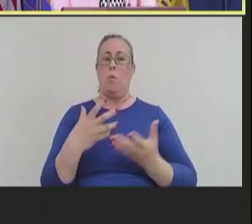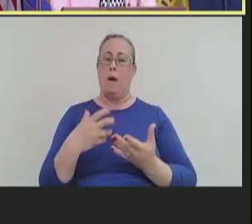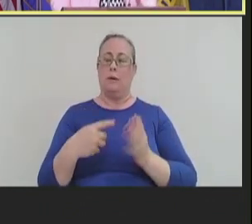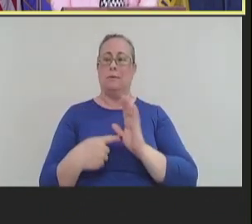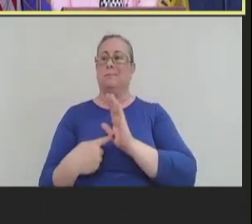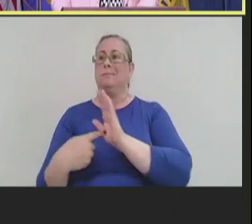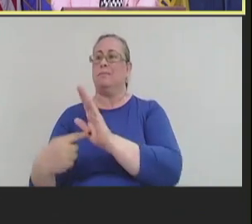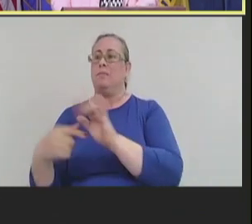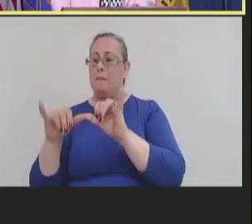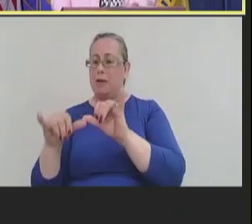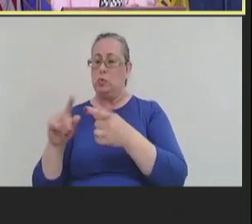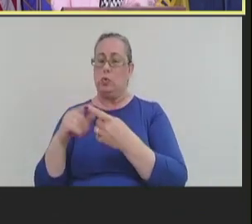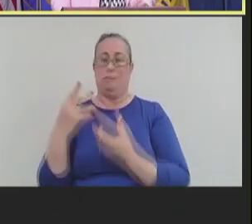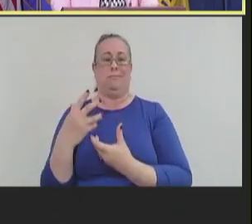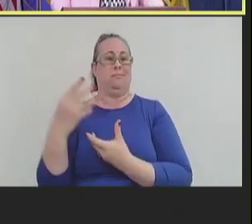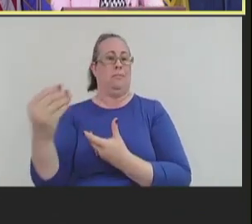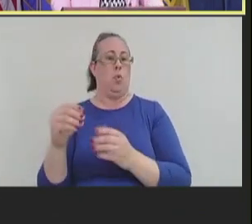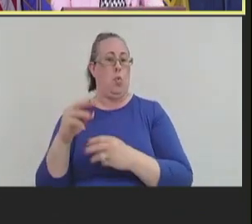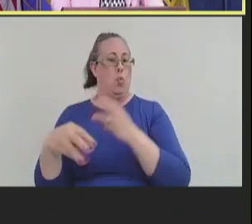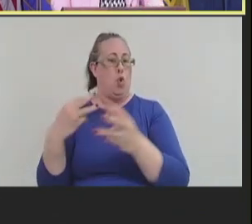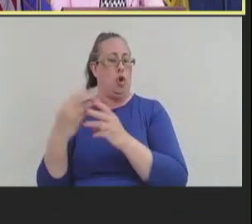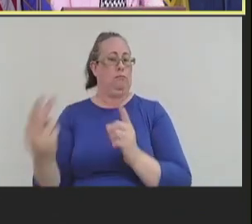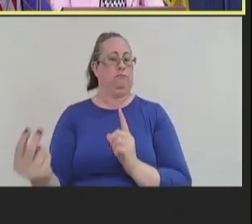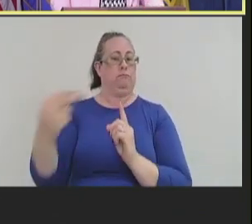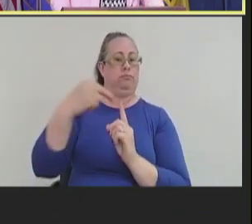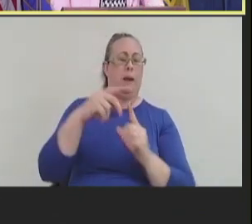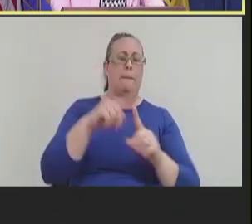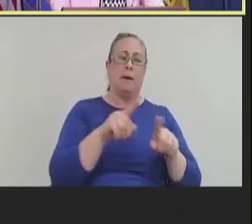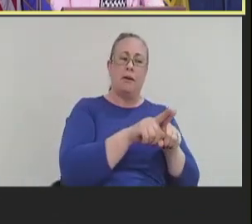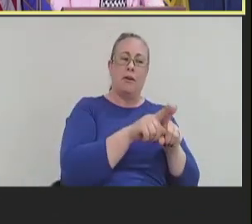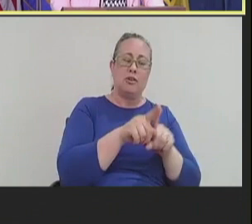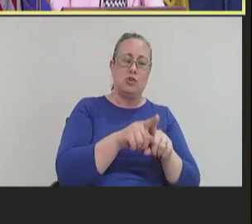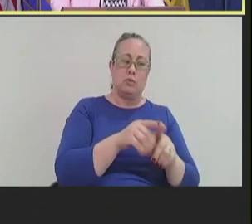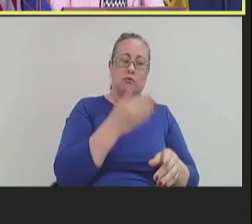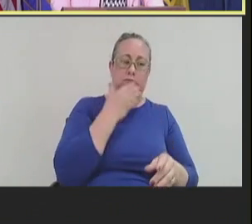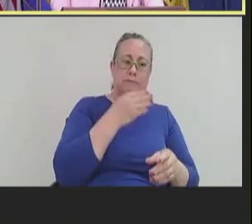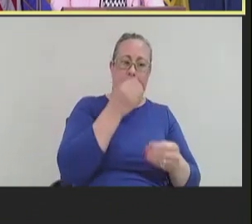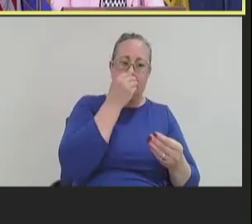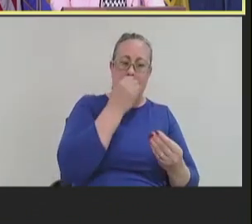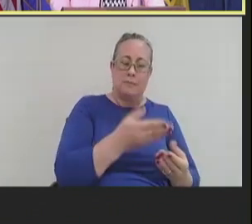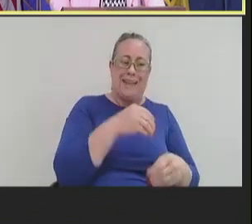but also concrete information that IISs can use internally to improve their systems. And so,